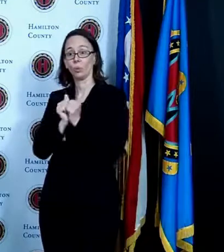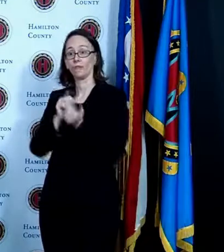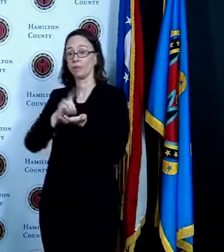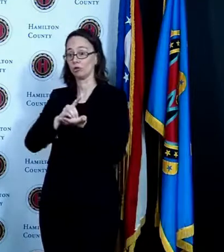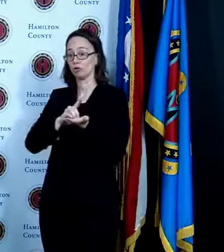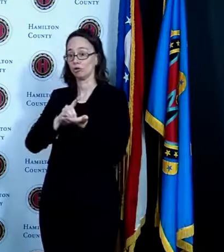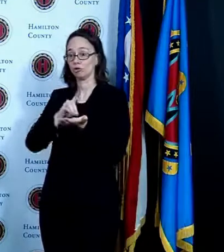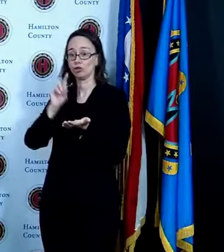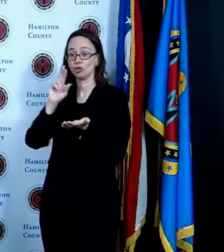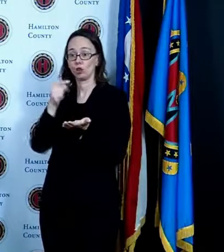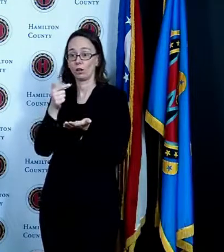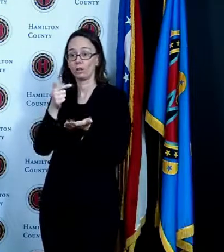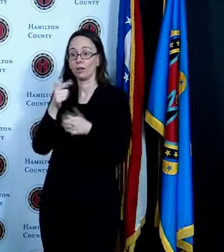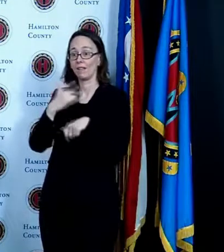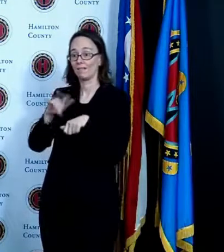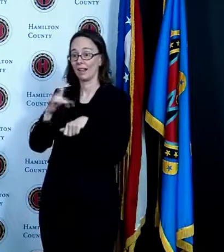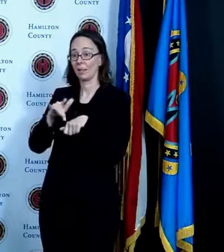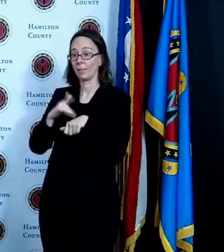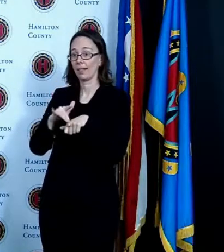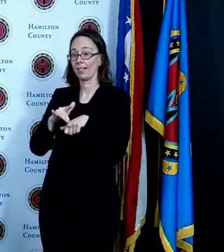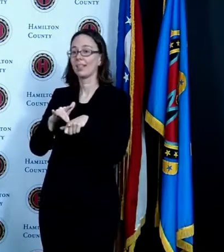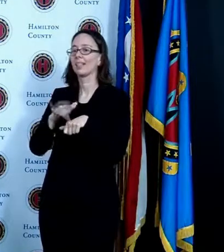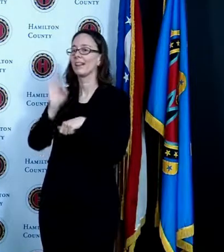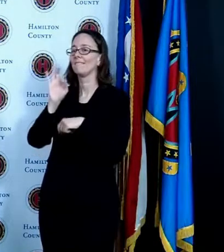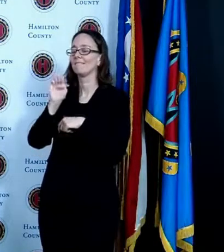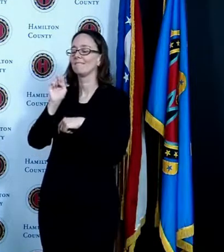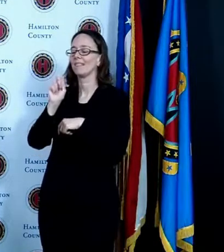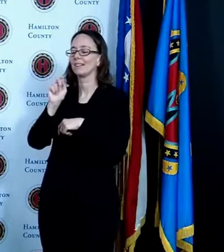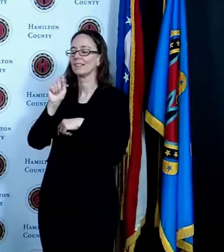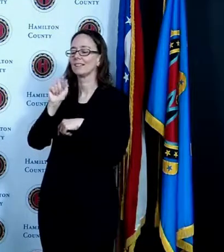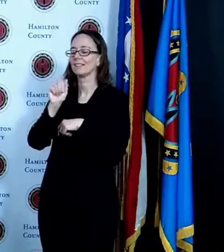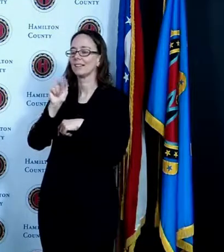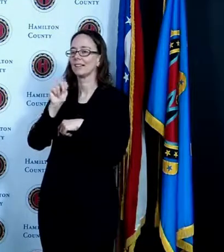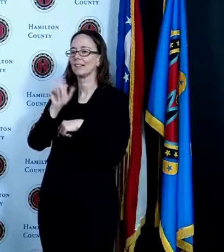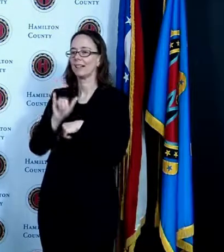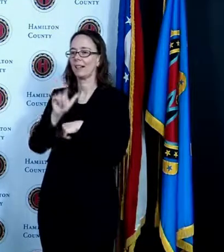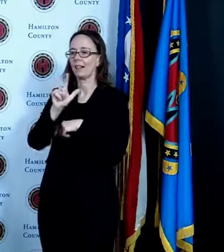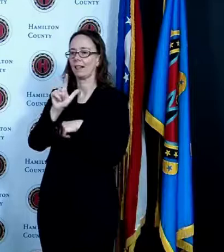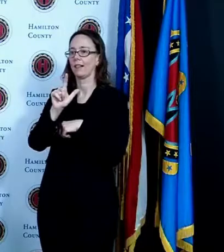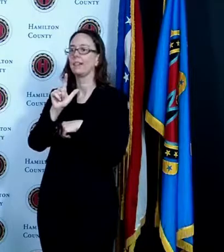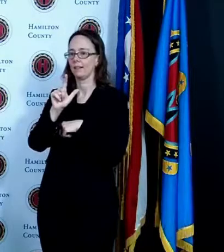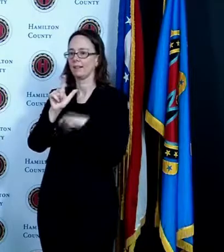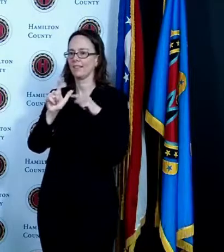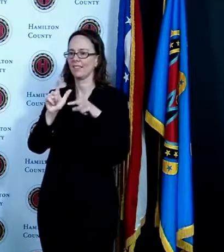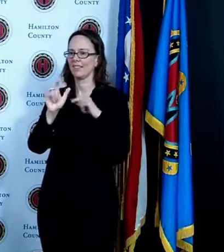being mixed into a variety of drugs we also think that some folks with the